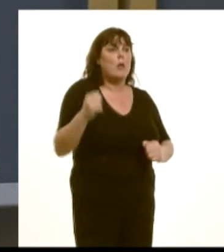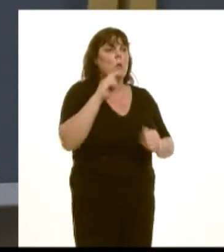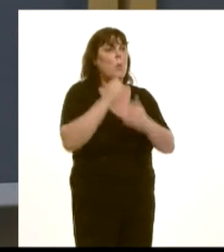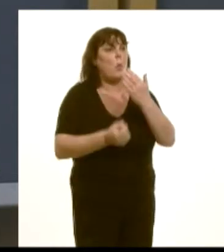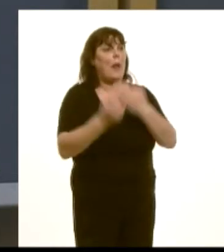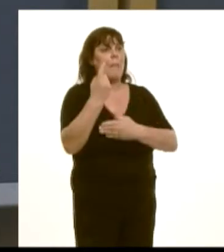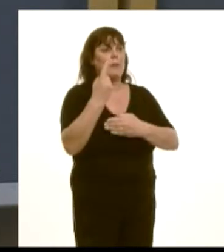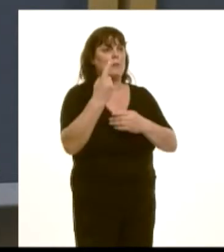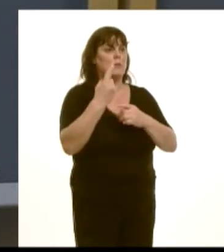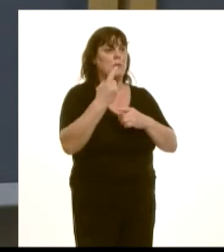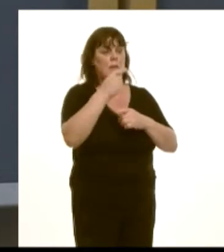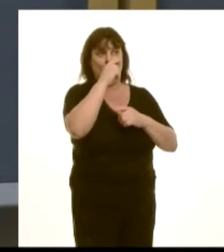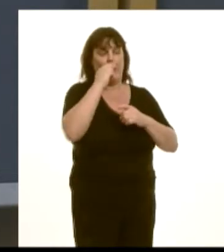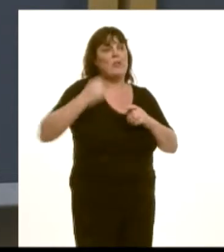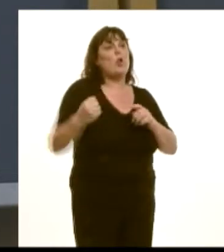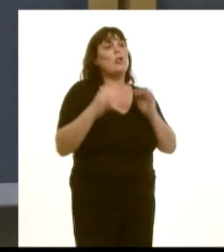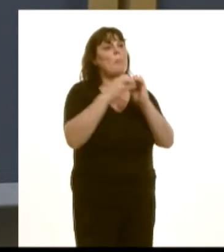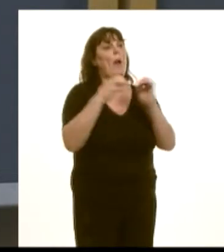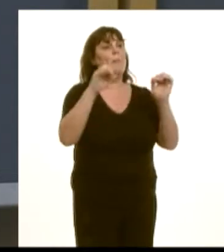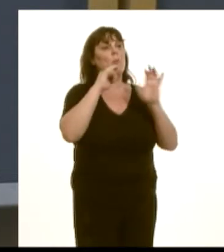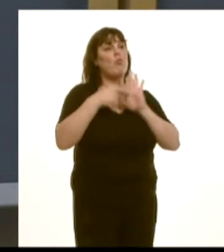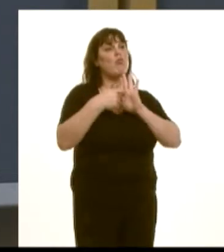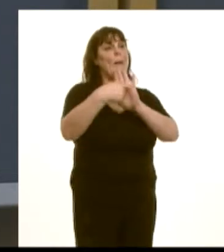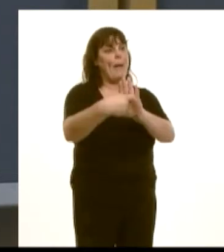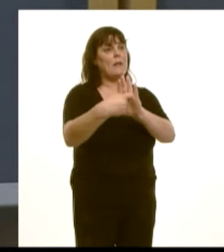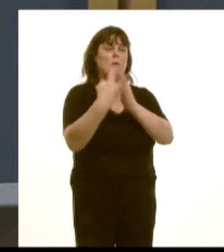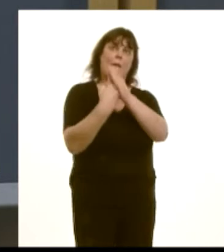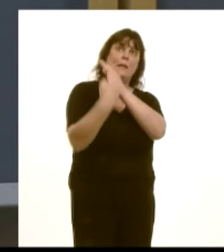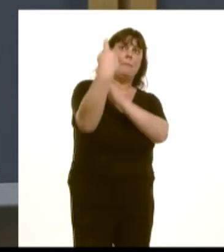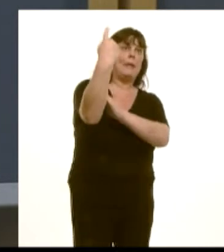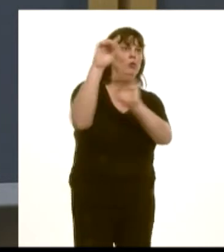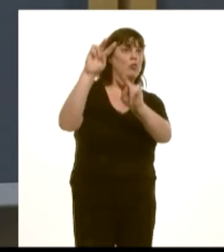of the year by the Scottish Parliament. First Minister, what can the Welsh Government do